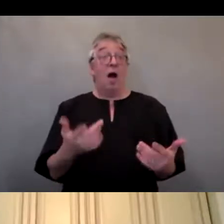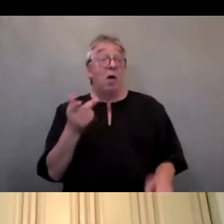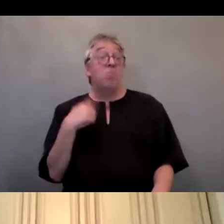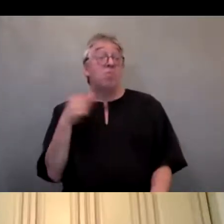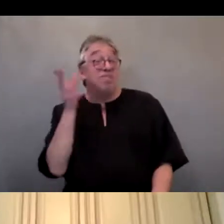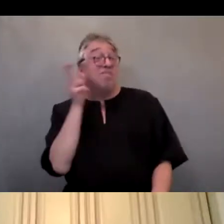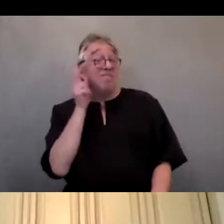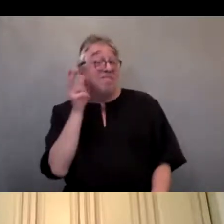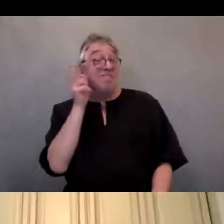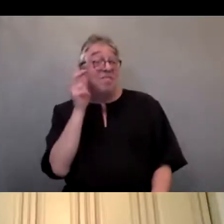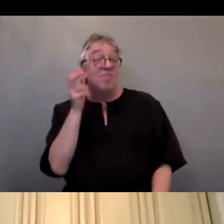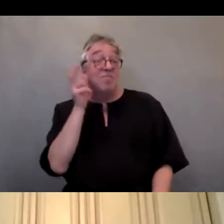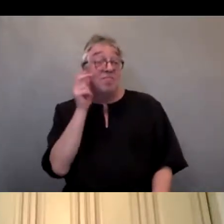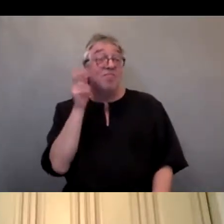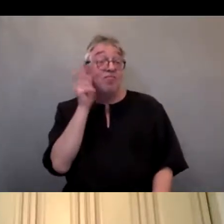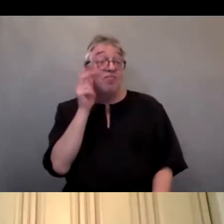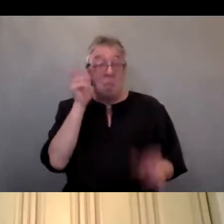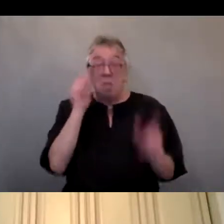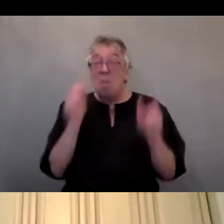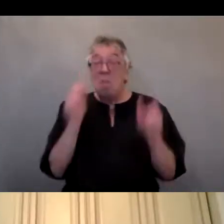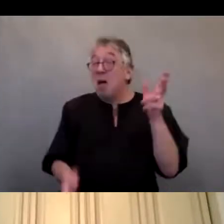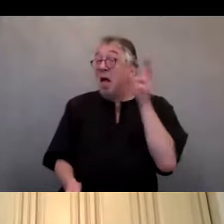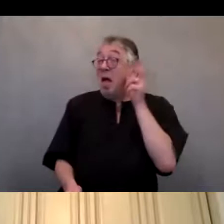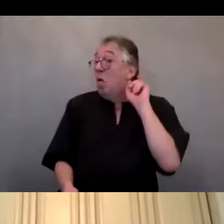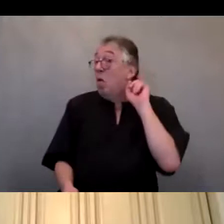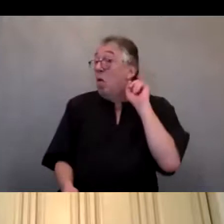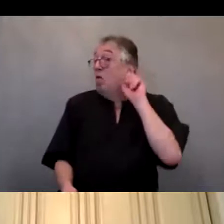, the hearing aid was giving me enough information about words and